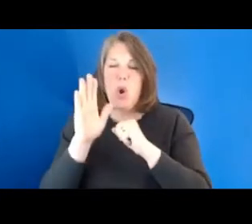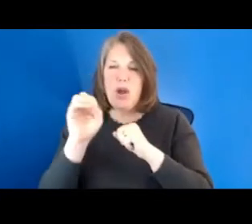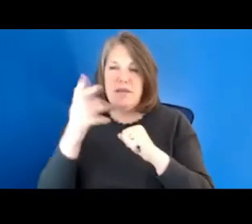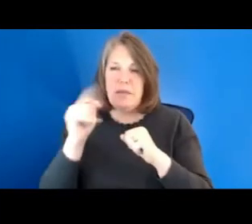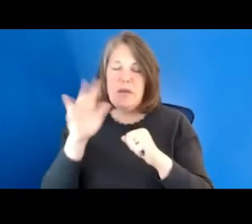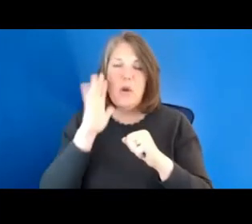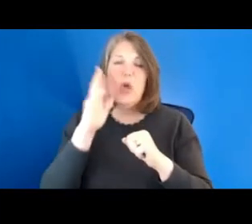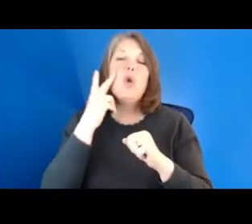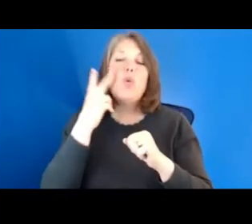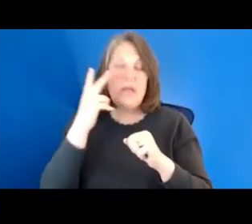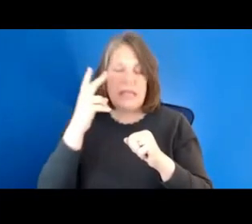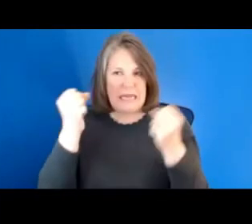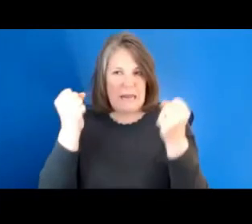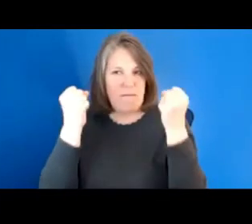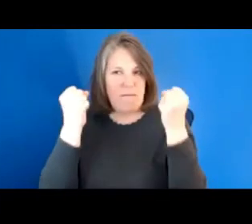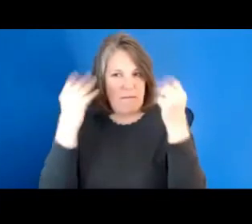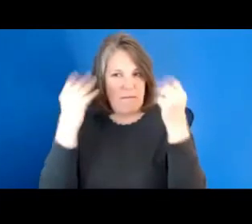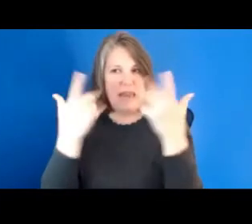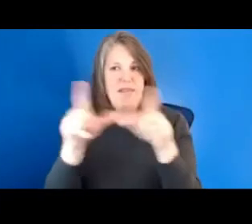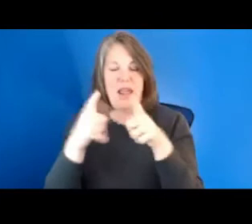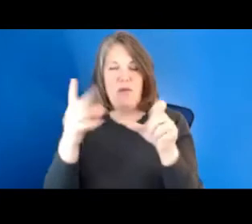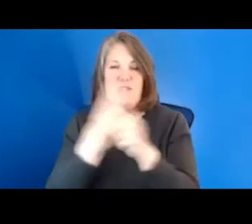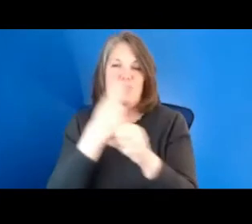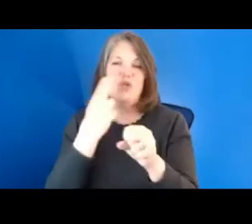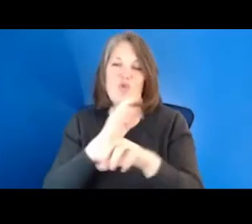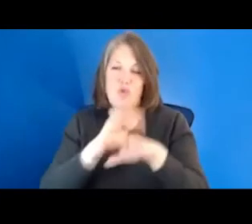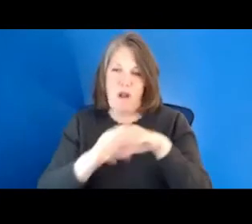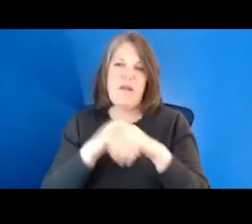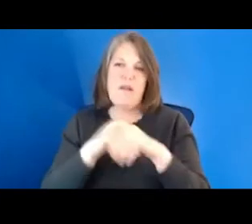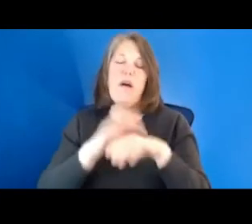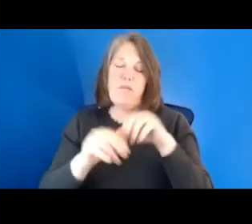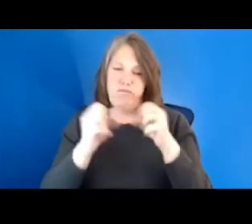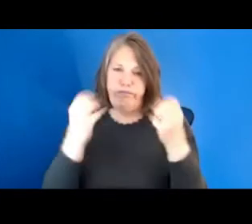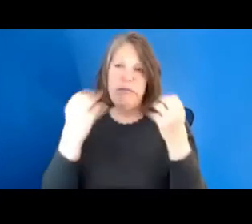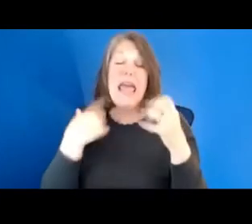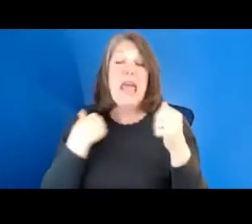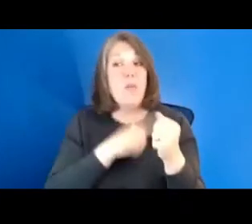quite comfortably. 17:18:57 And we will translate into multiple